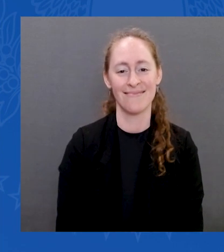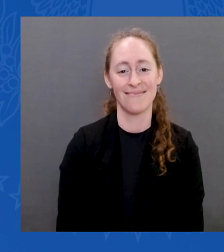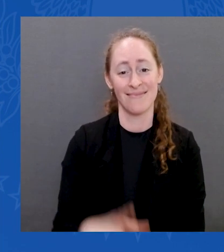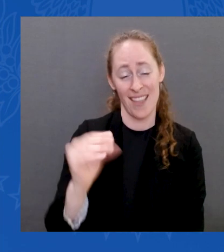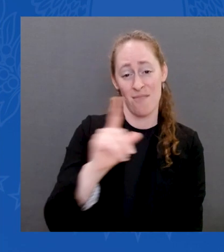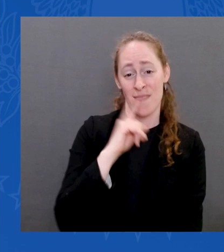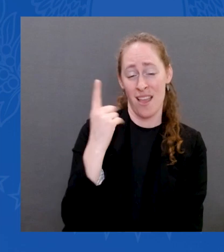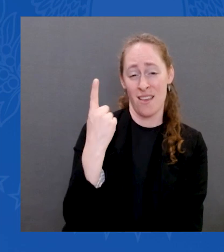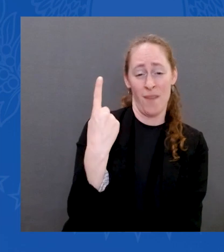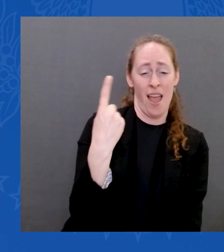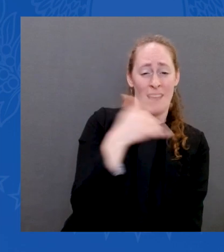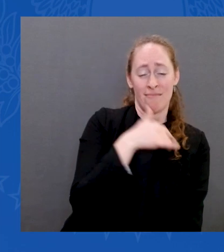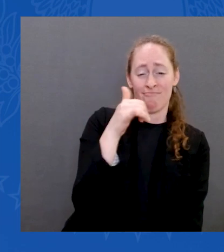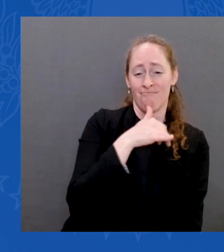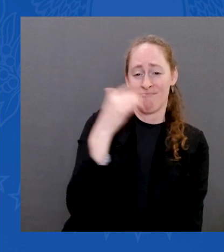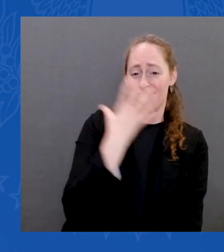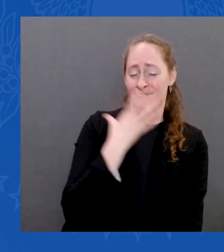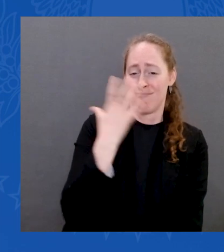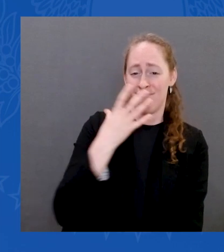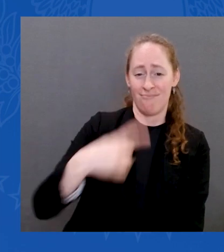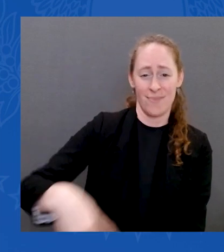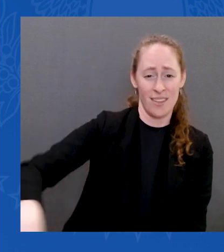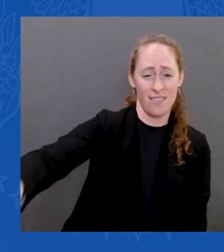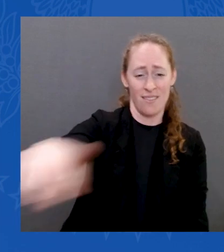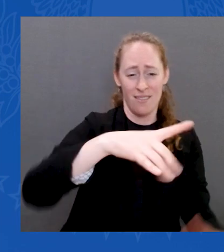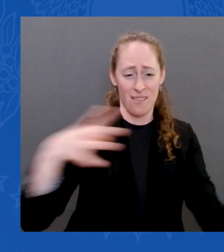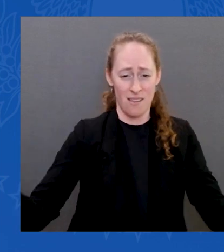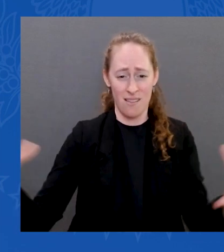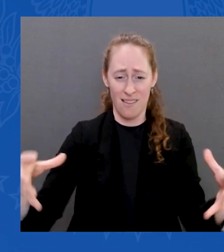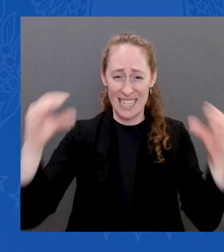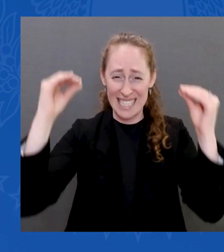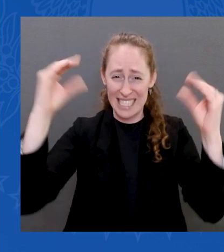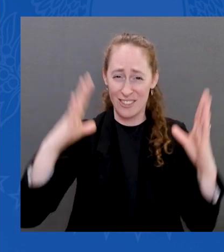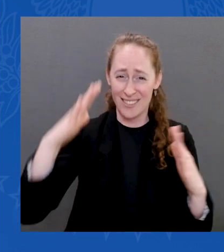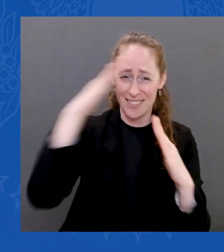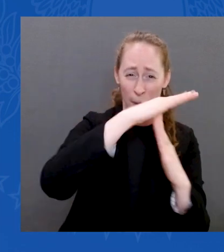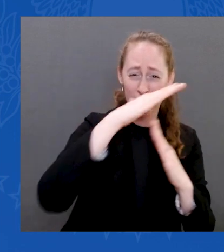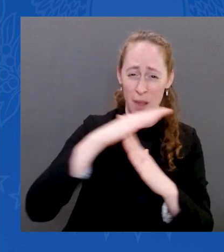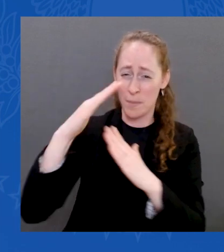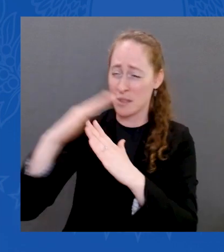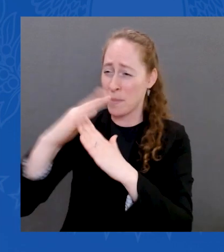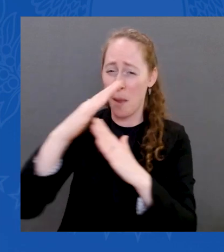A symbol in one place, the 2022 state teachers of the Year.